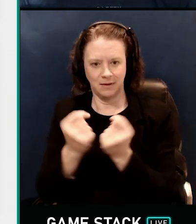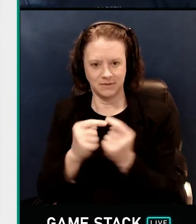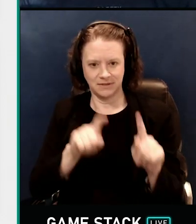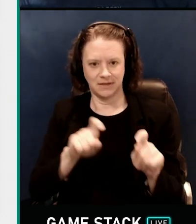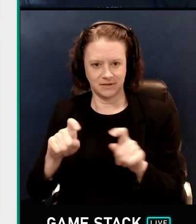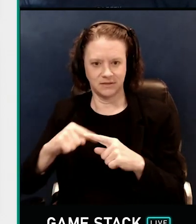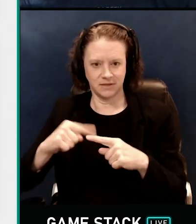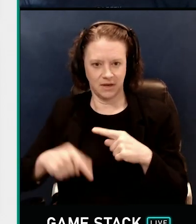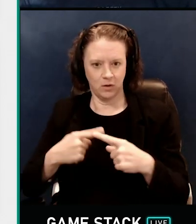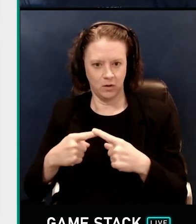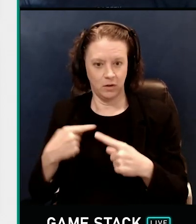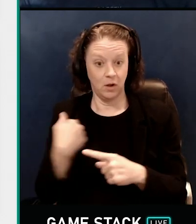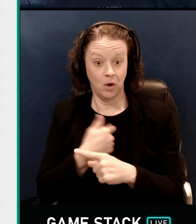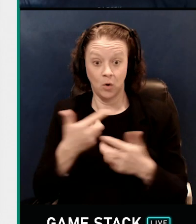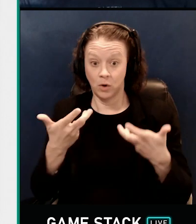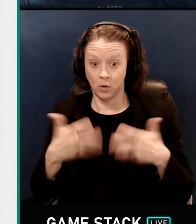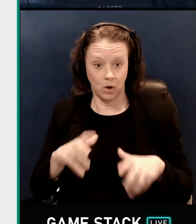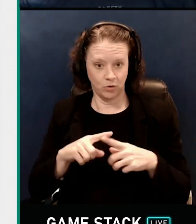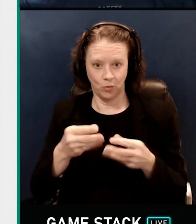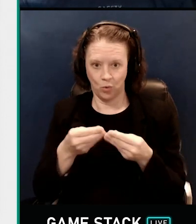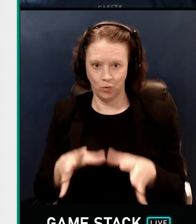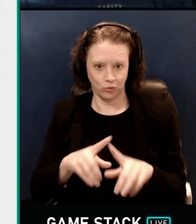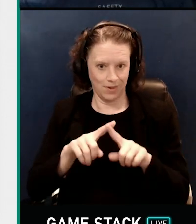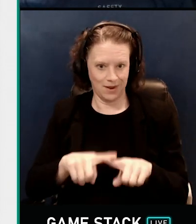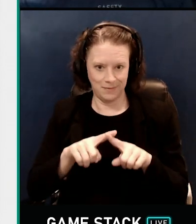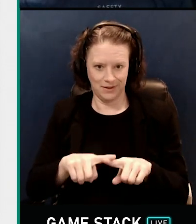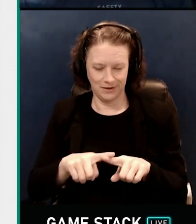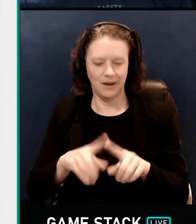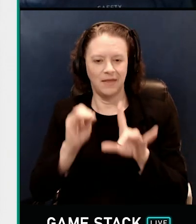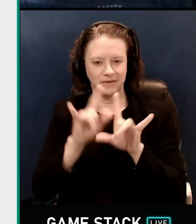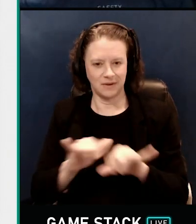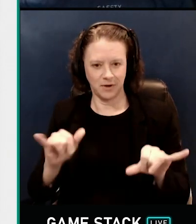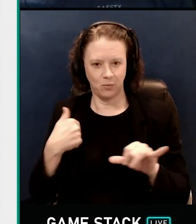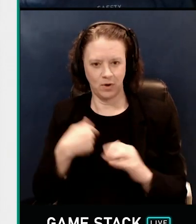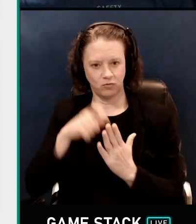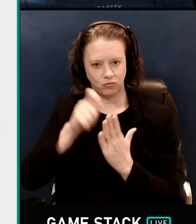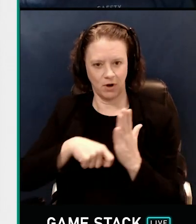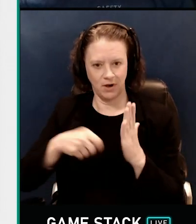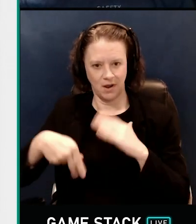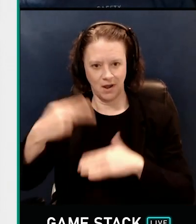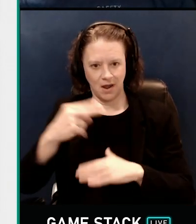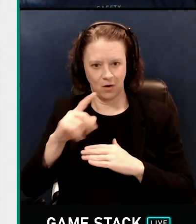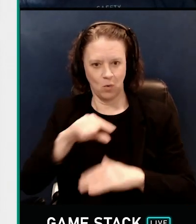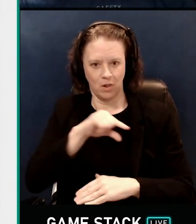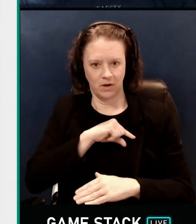We don't lose reliability with these techniques, and we can still write high quality automation with simple,